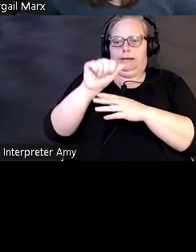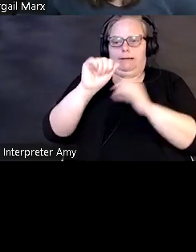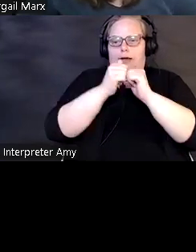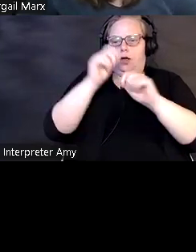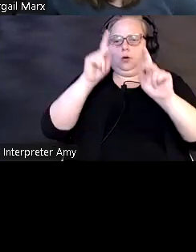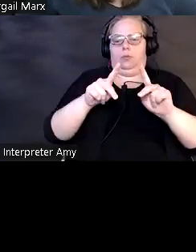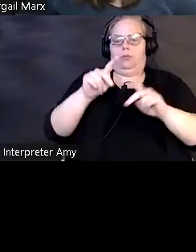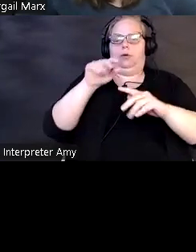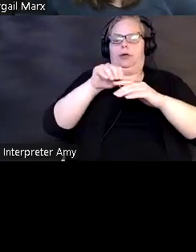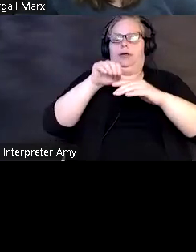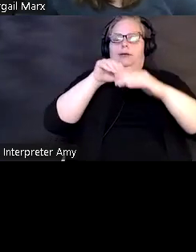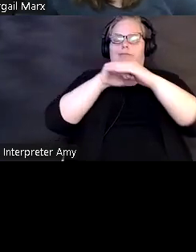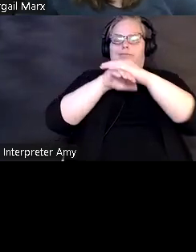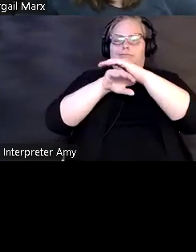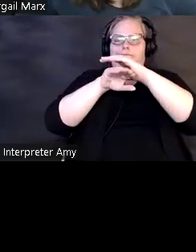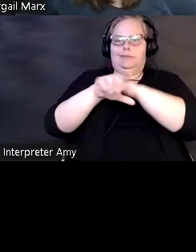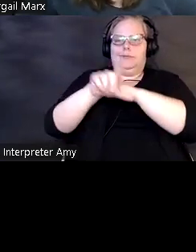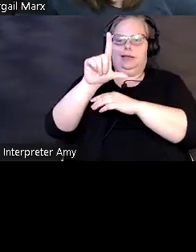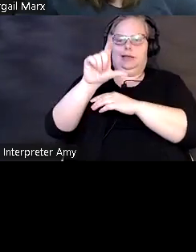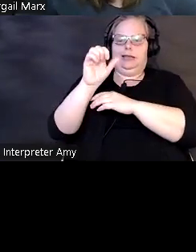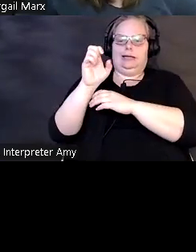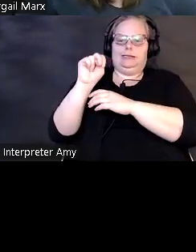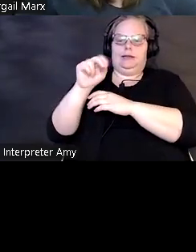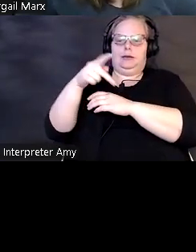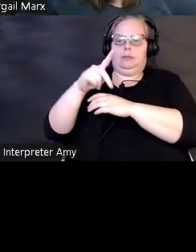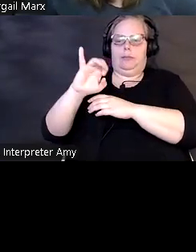Jennifer: You can just go to their website.